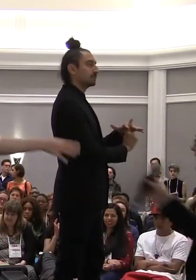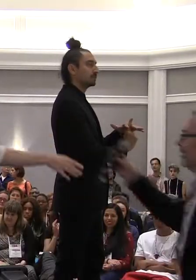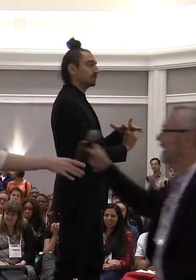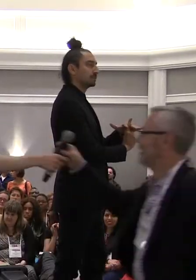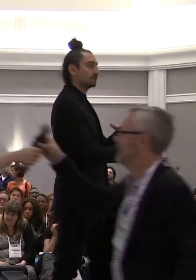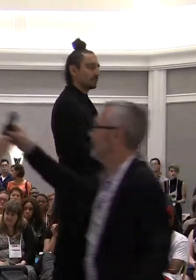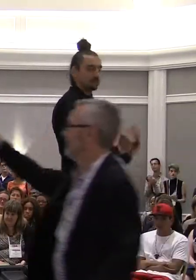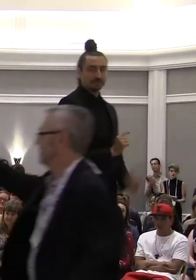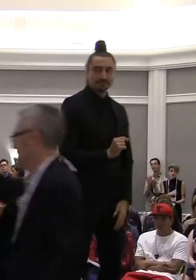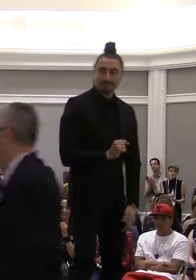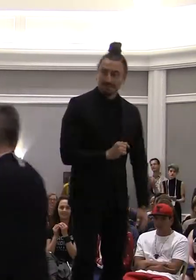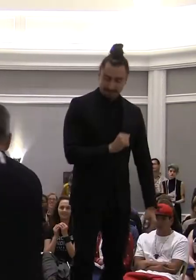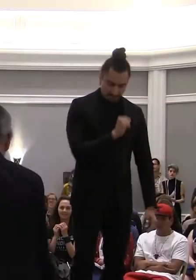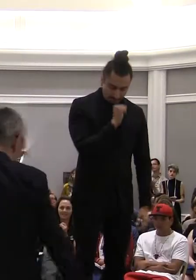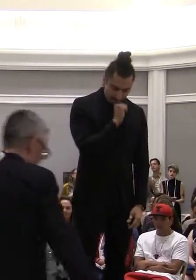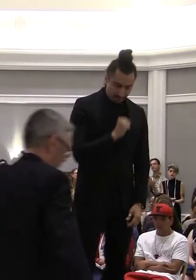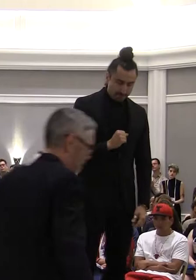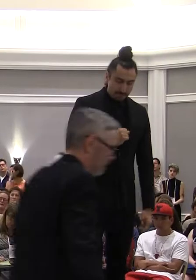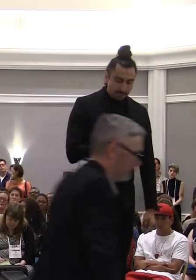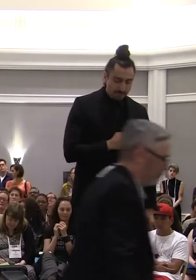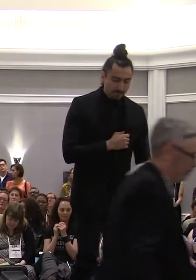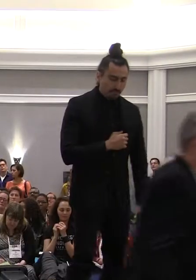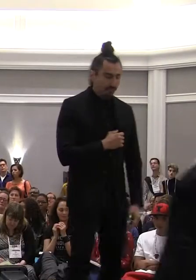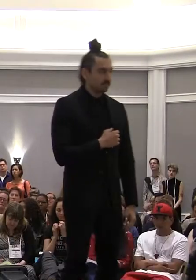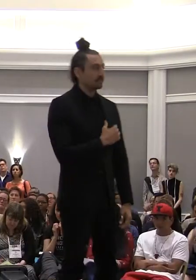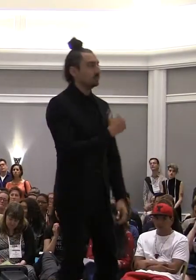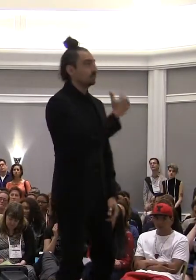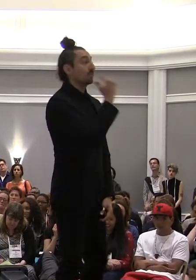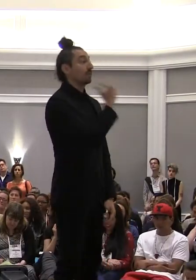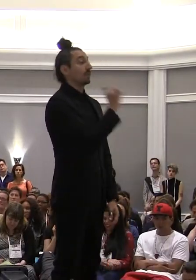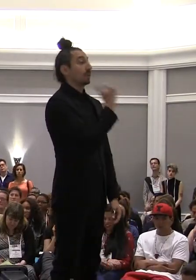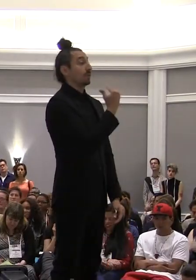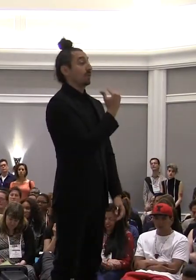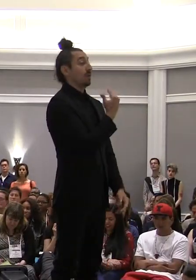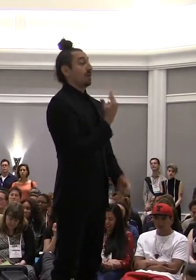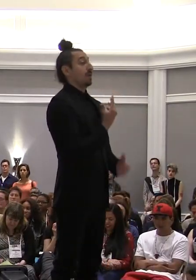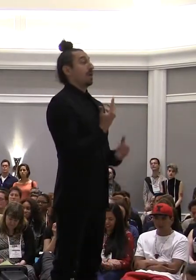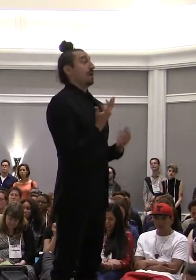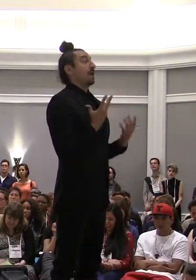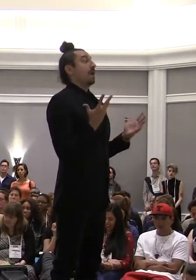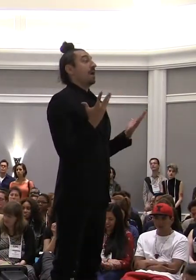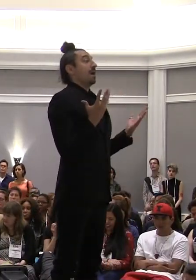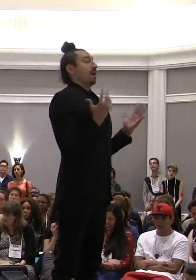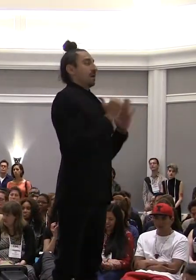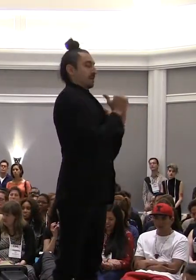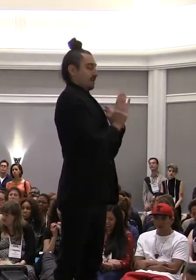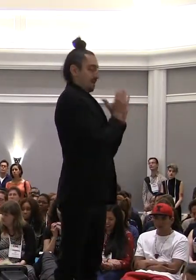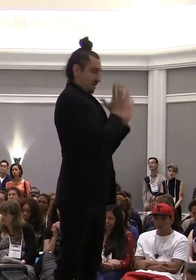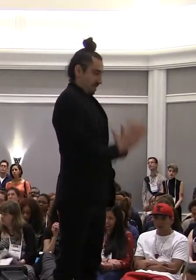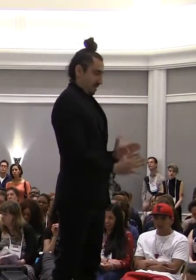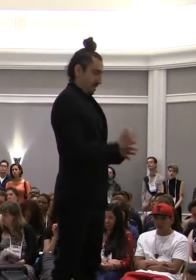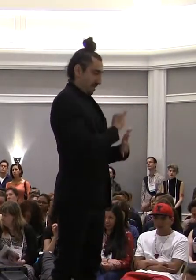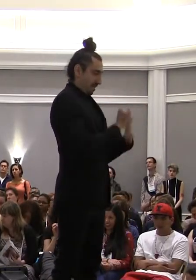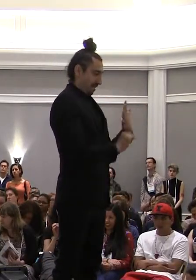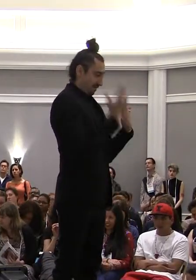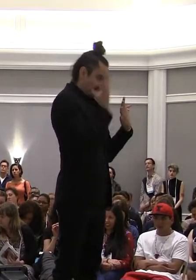(Kevin) Oh, yeah, here. (Devon) Okay, thanks. That wraps our agenda at a gallop. But we have a lot more to talk about,